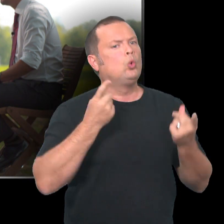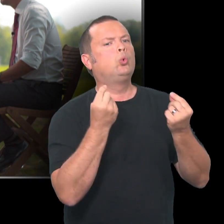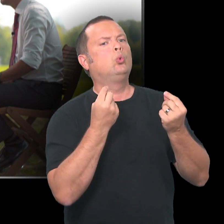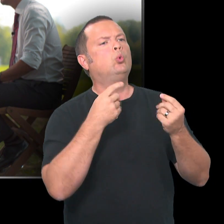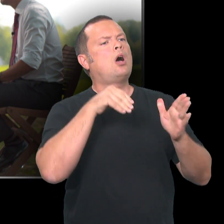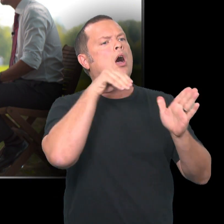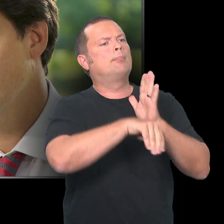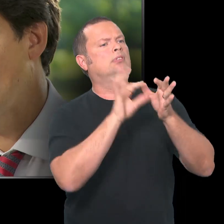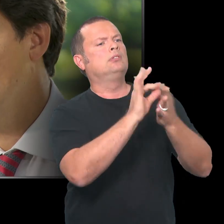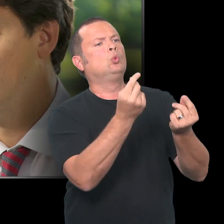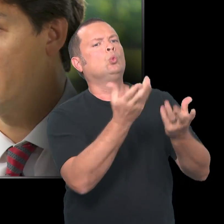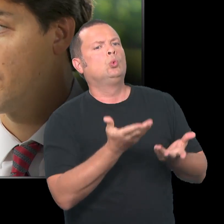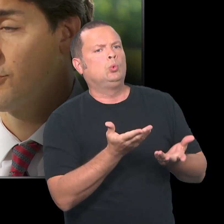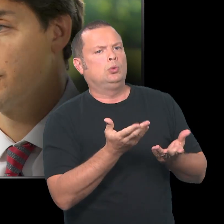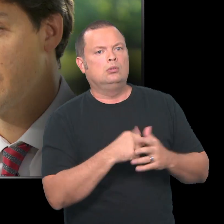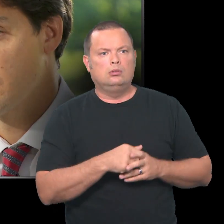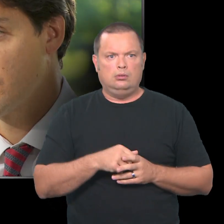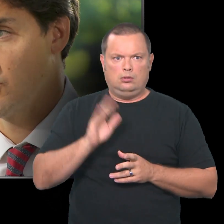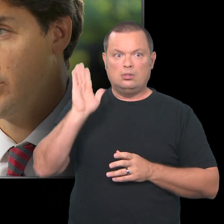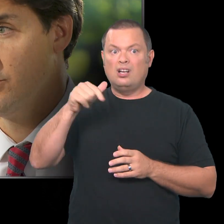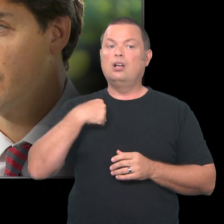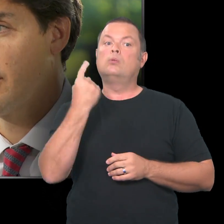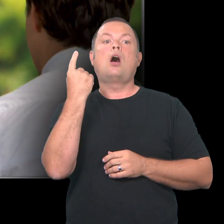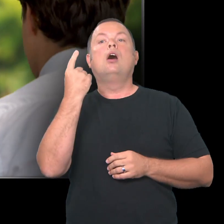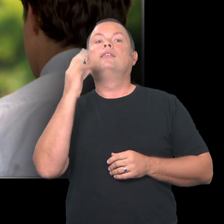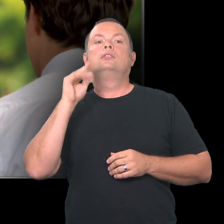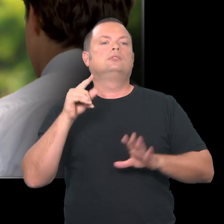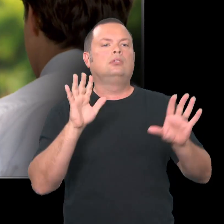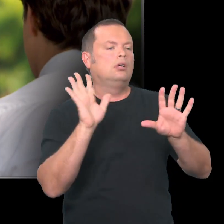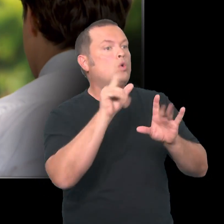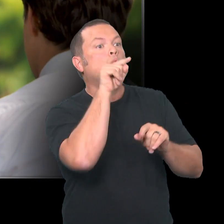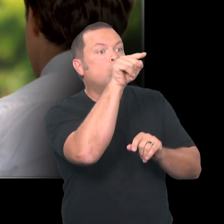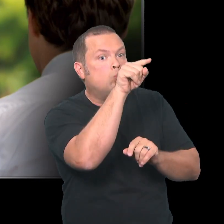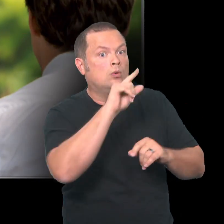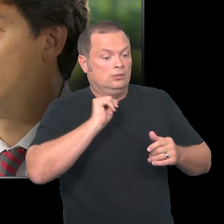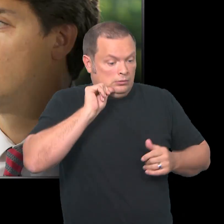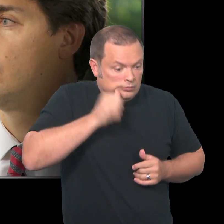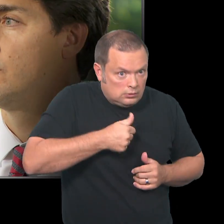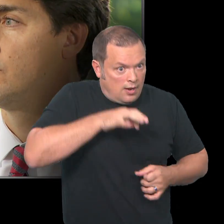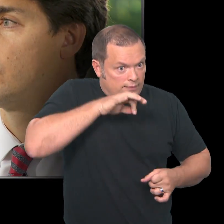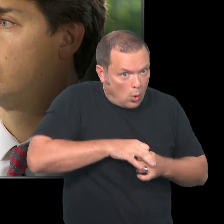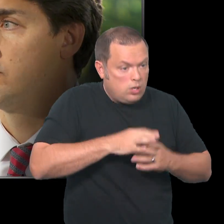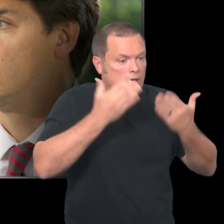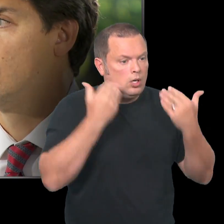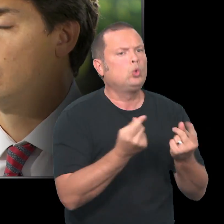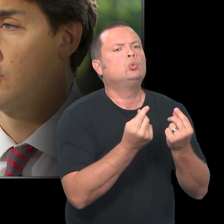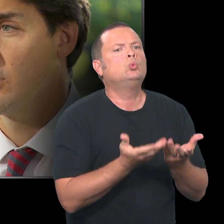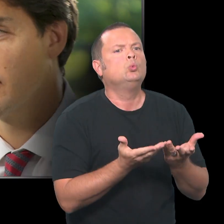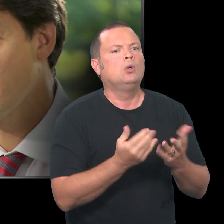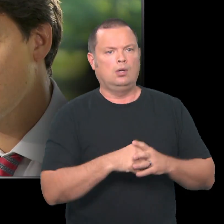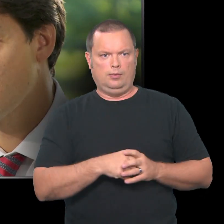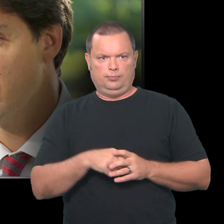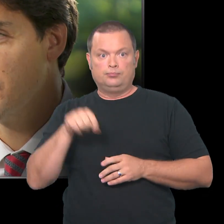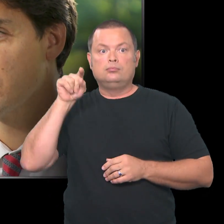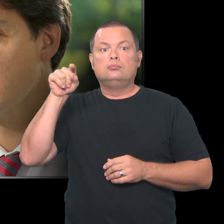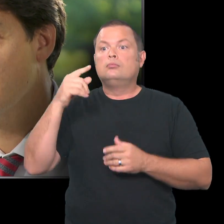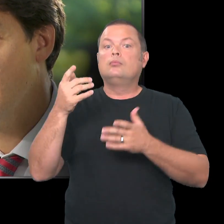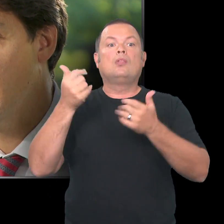What is the first thing you do on the economy? One of the first things we do that I've -- No, the first thing.